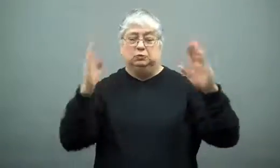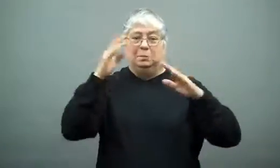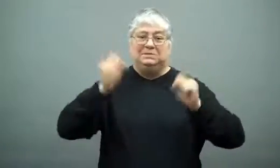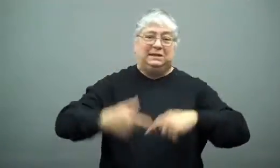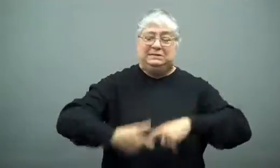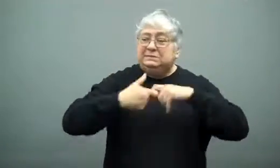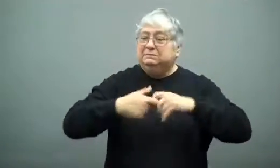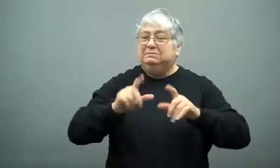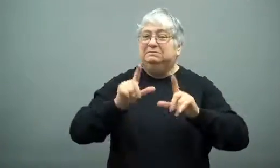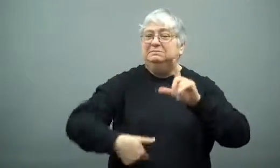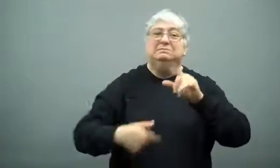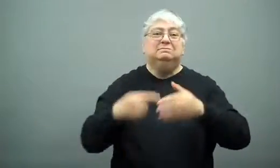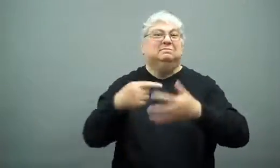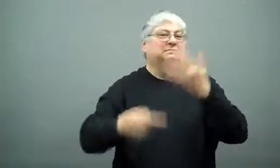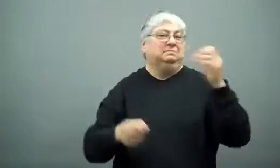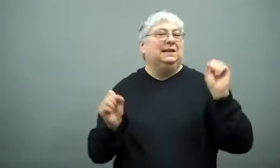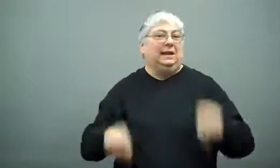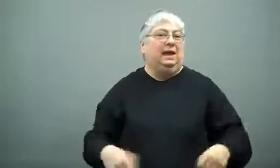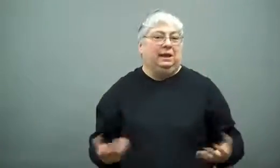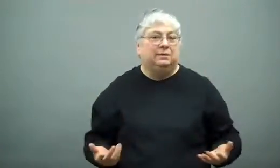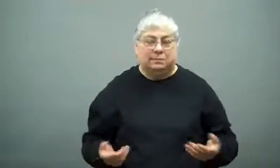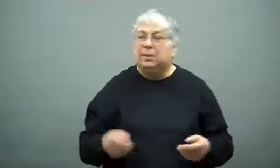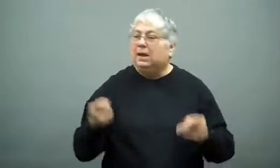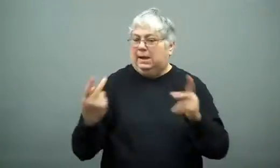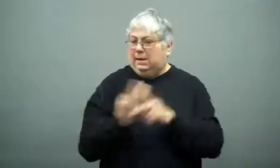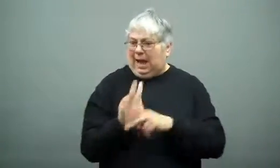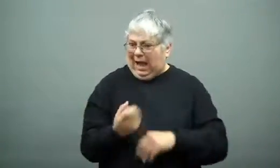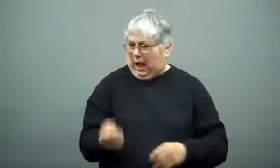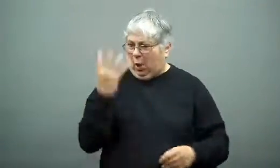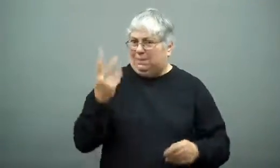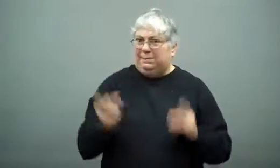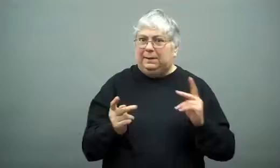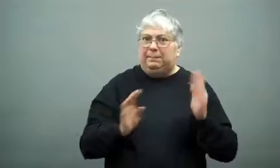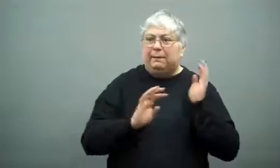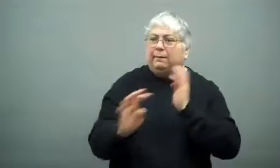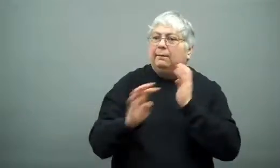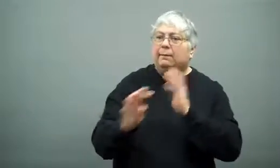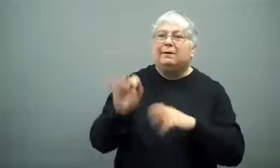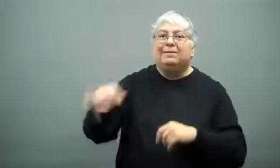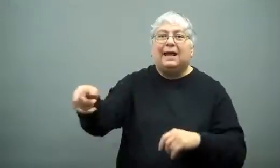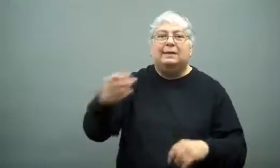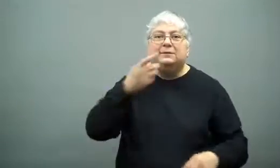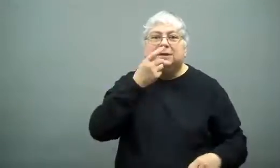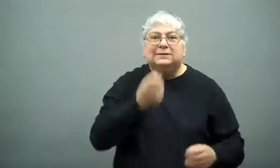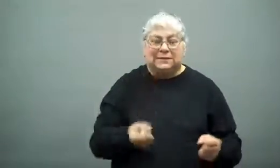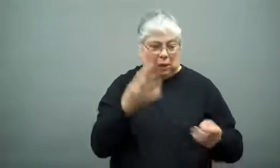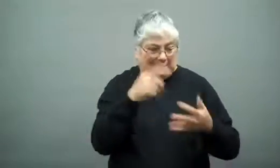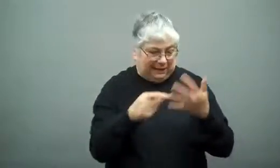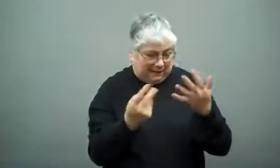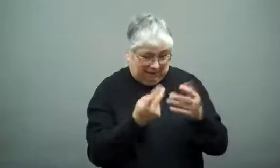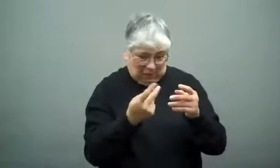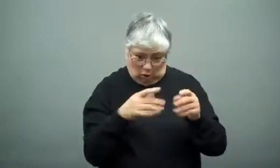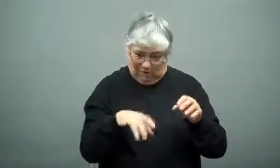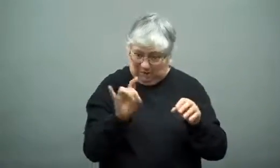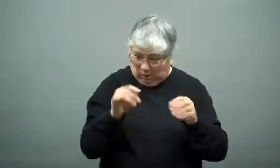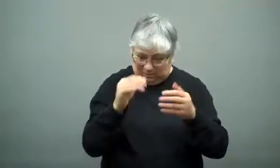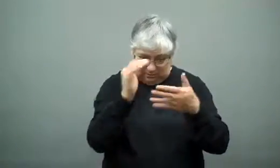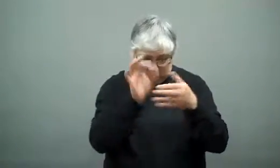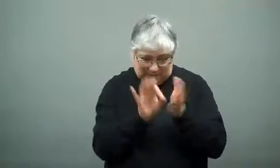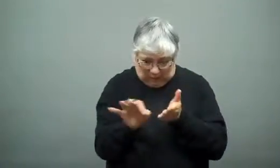There are various penalties including suspension or loss of his license.